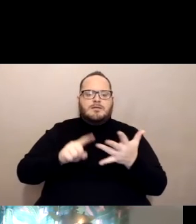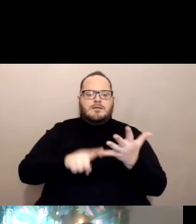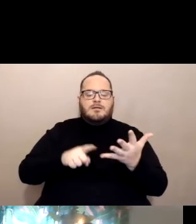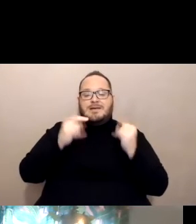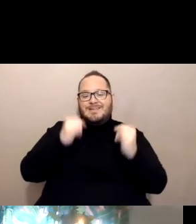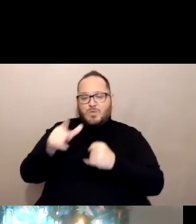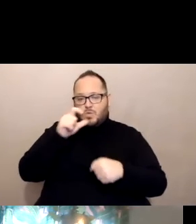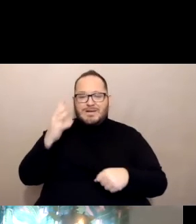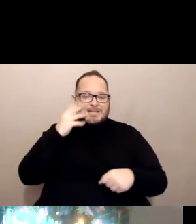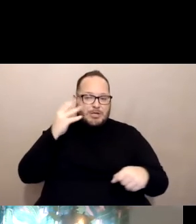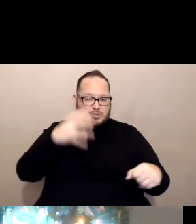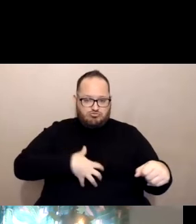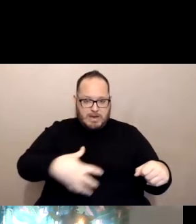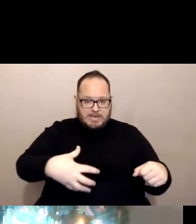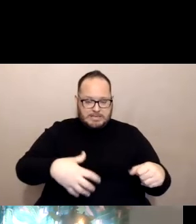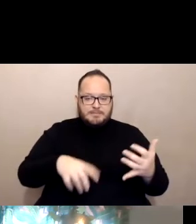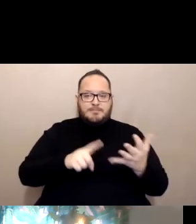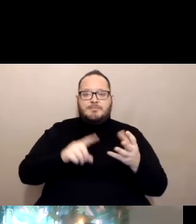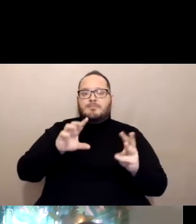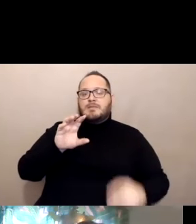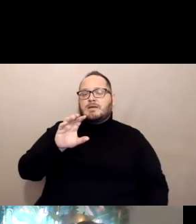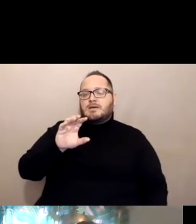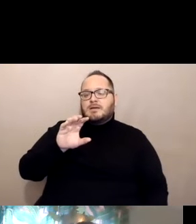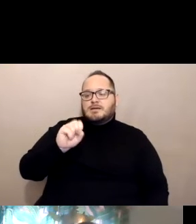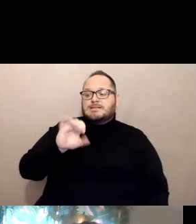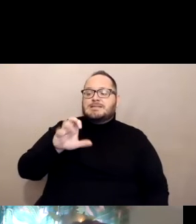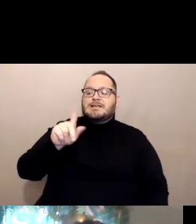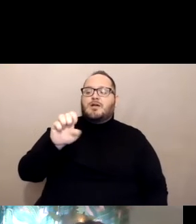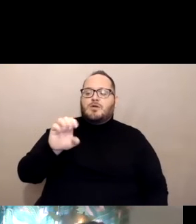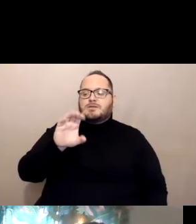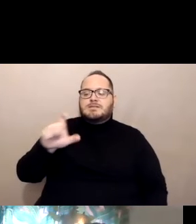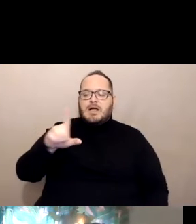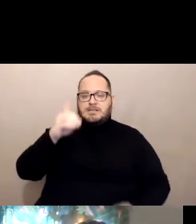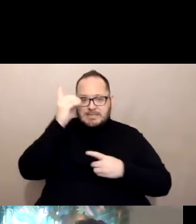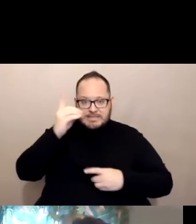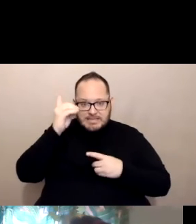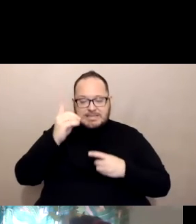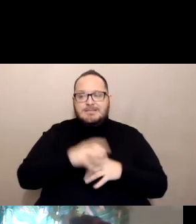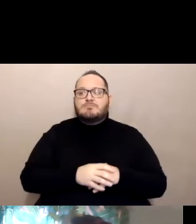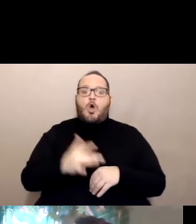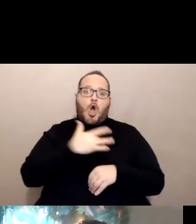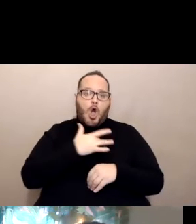individuals with sickle cell disease, individuals with heart condition,